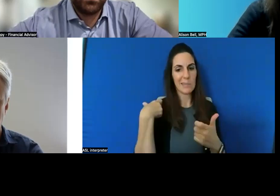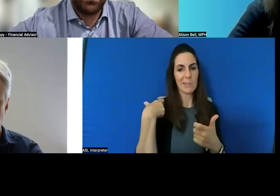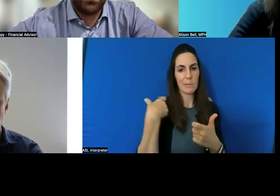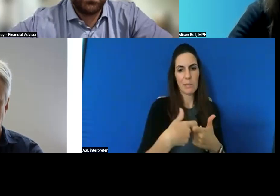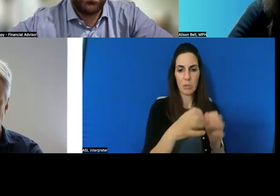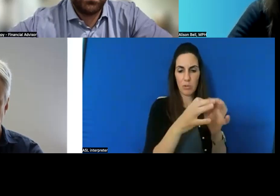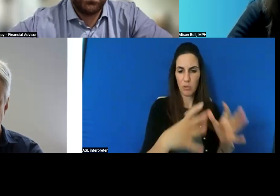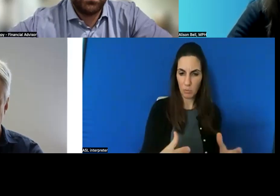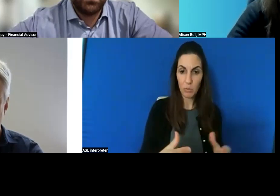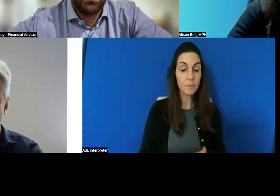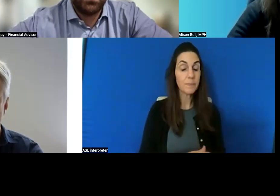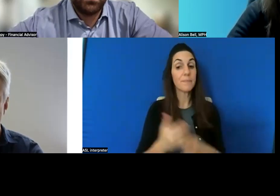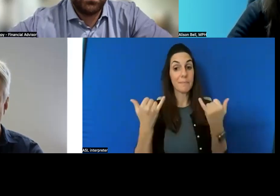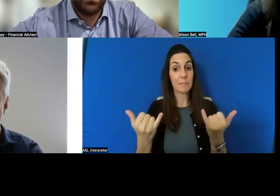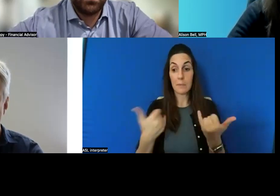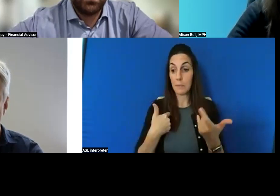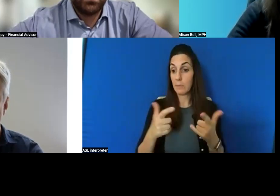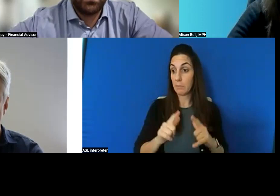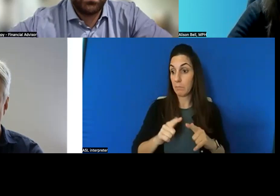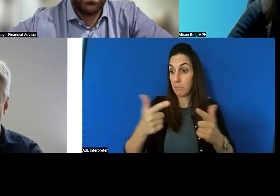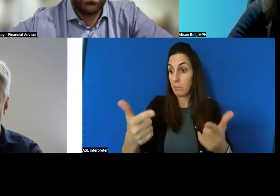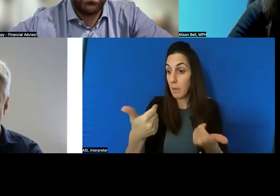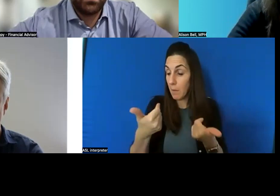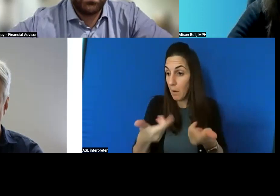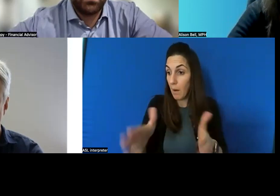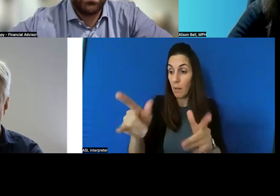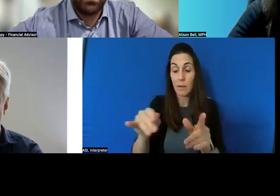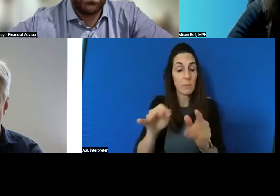at this moment I'll allow our interpreters to provide brief instructions on how to use those